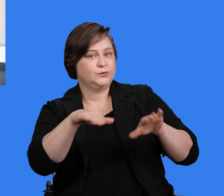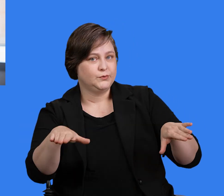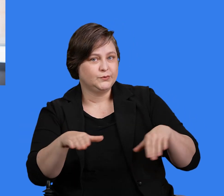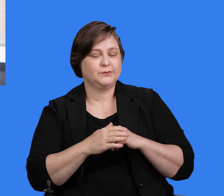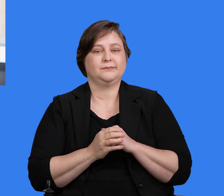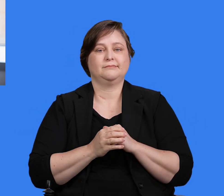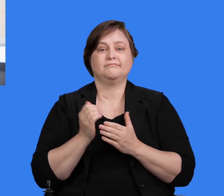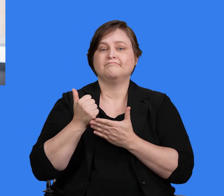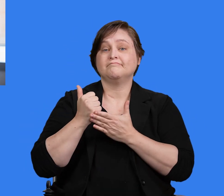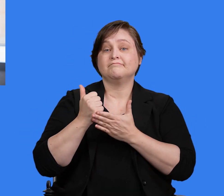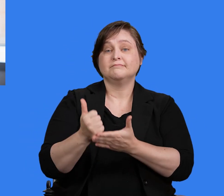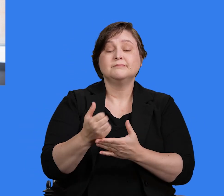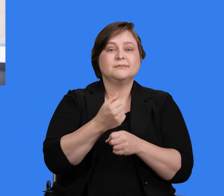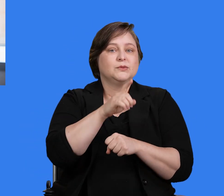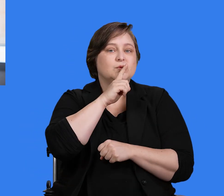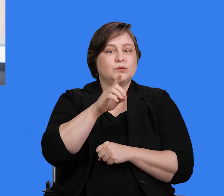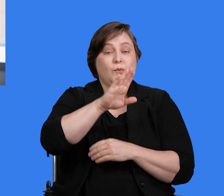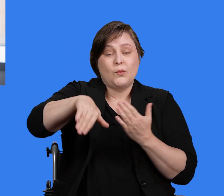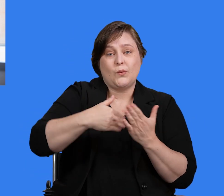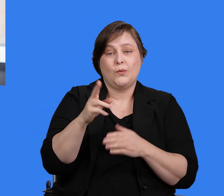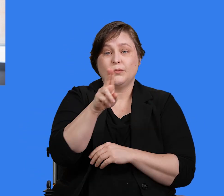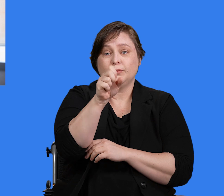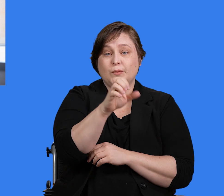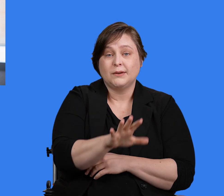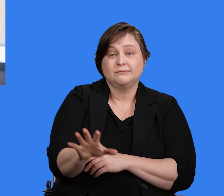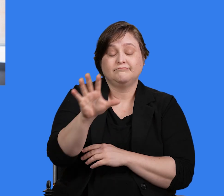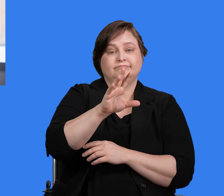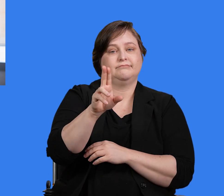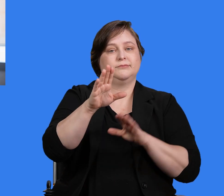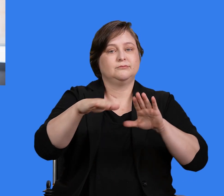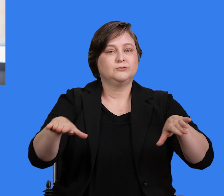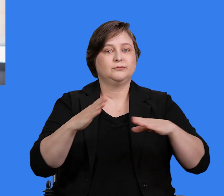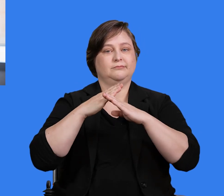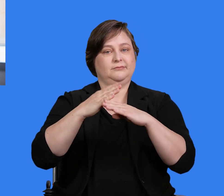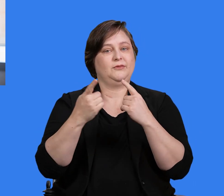It helps ensure all U.S. children are protected from life-threatening diseases.